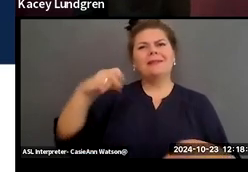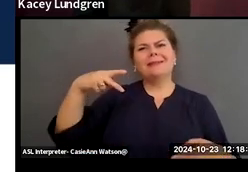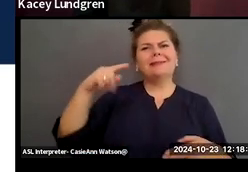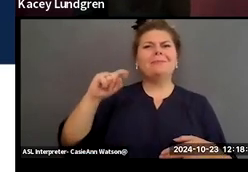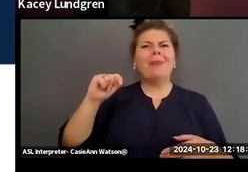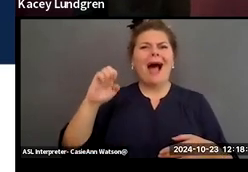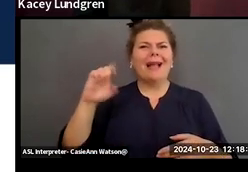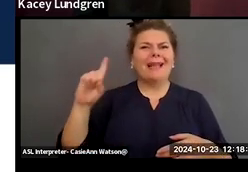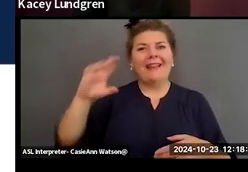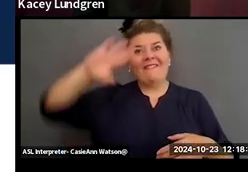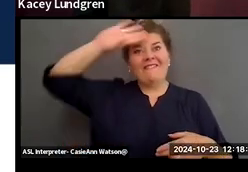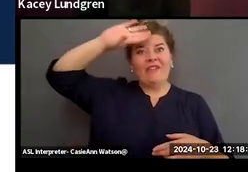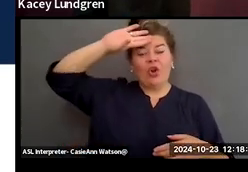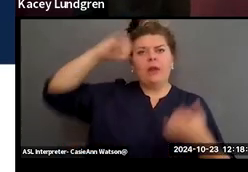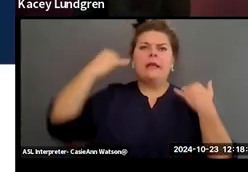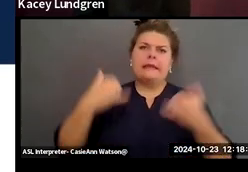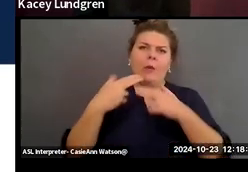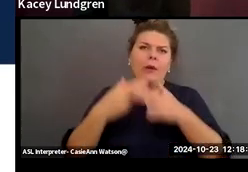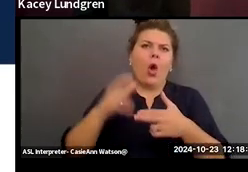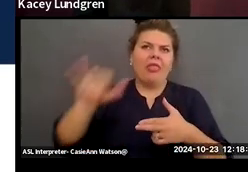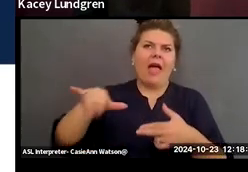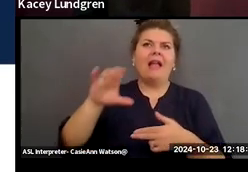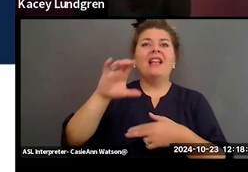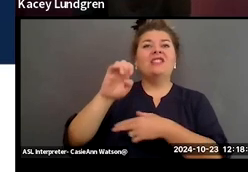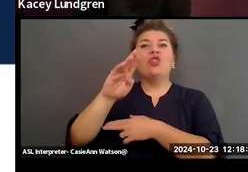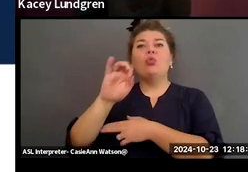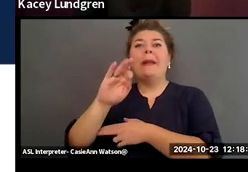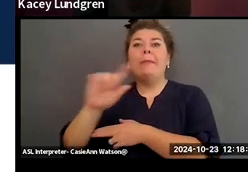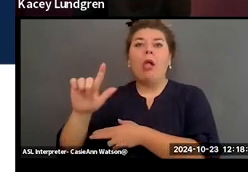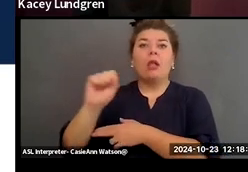which we now call cerebral spinal meningitis.